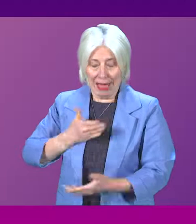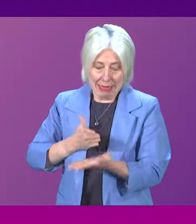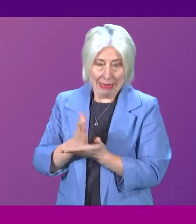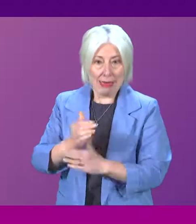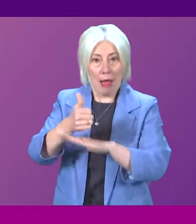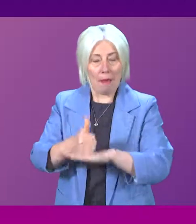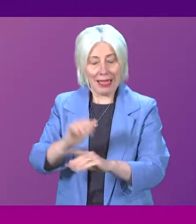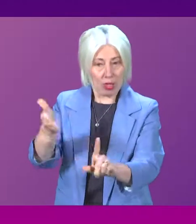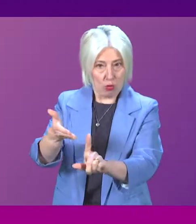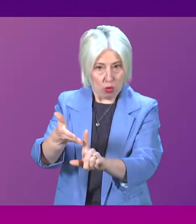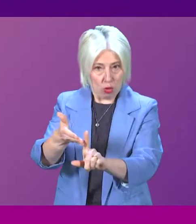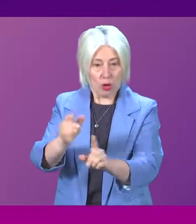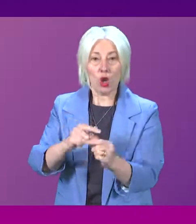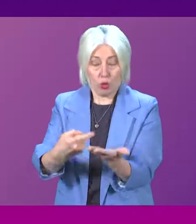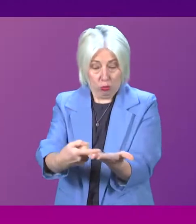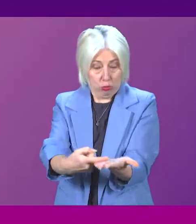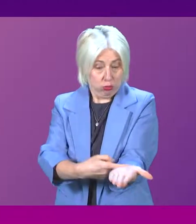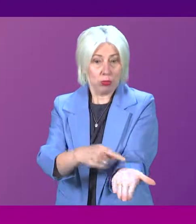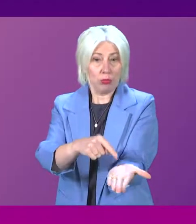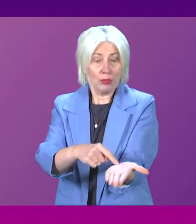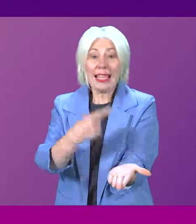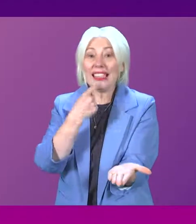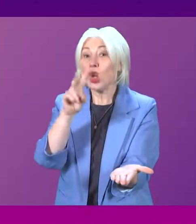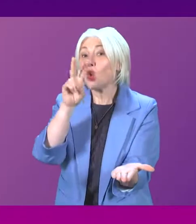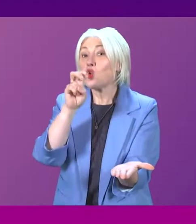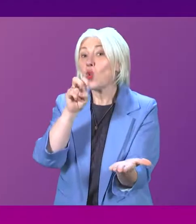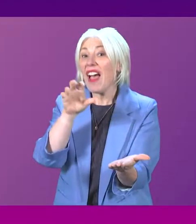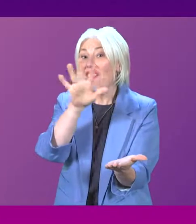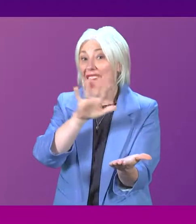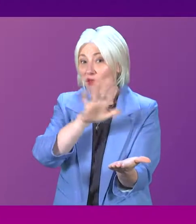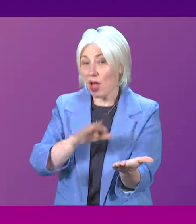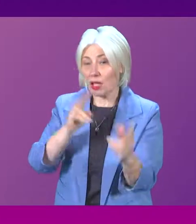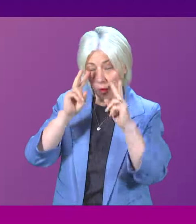The terms of reference for the inquiry currently set out 12 areas of investigation, each covering